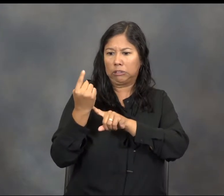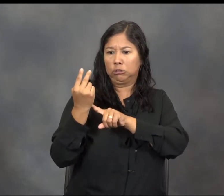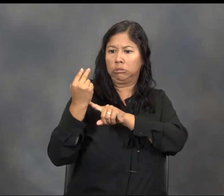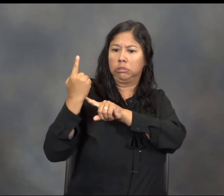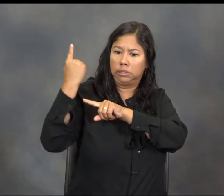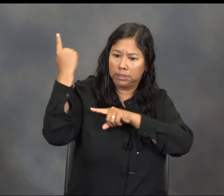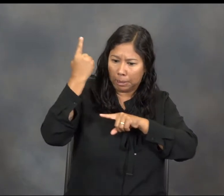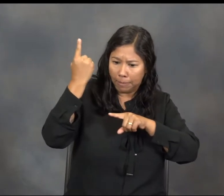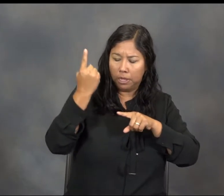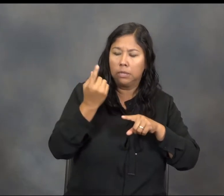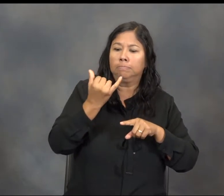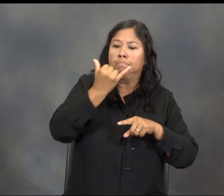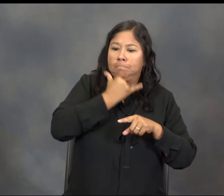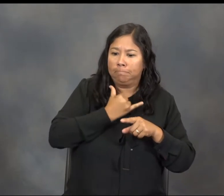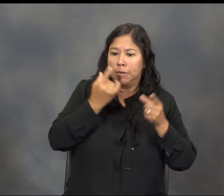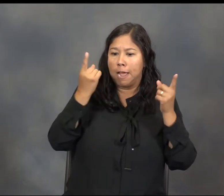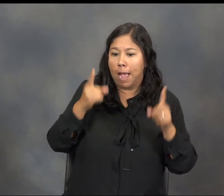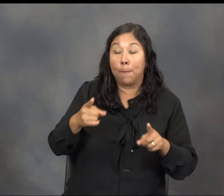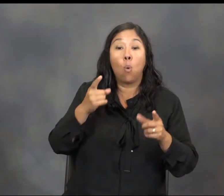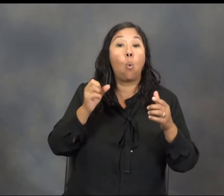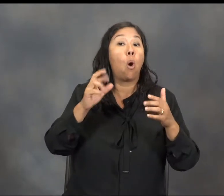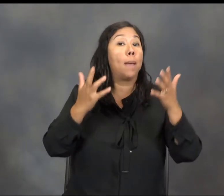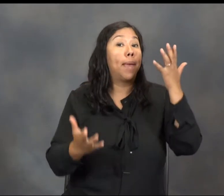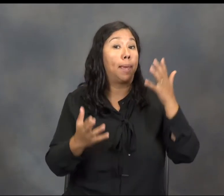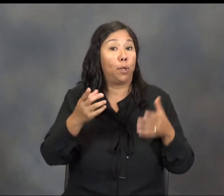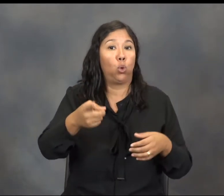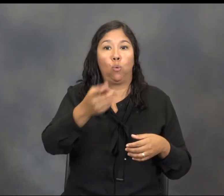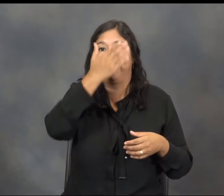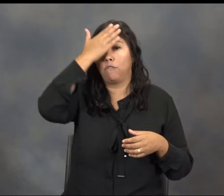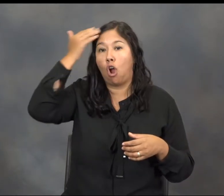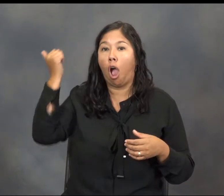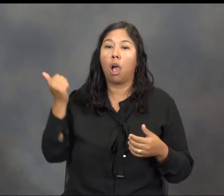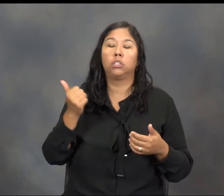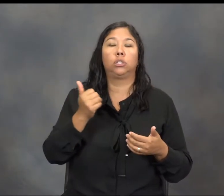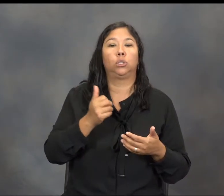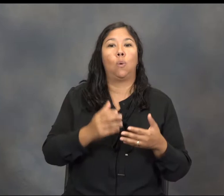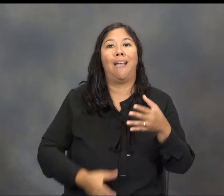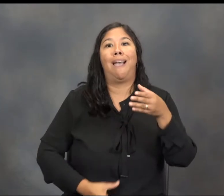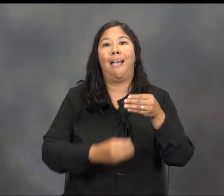or maybe you didn't claim all the credits or deductions that you should have,